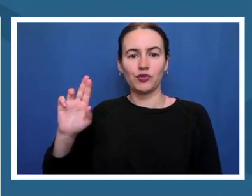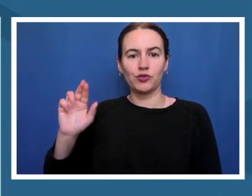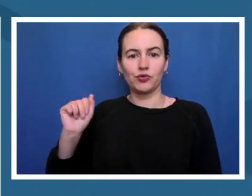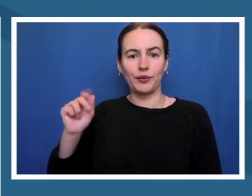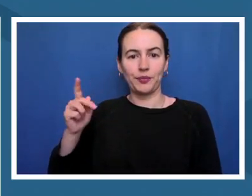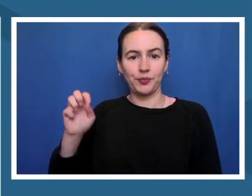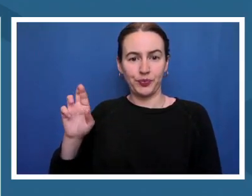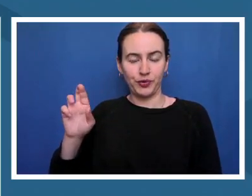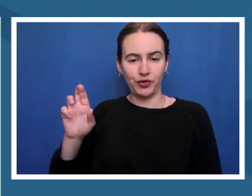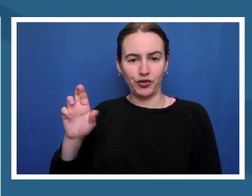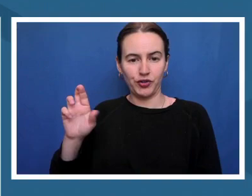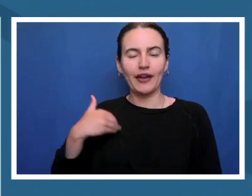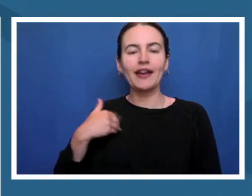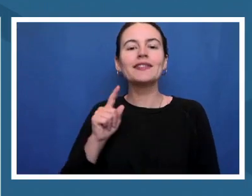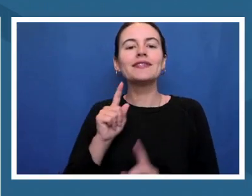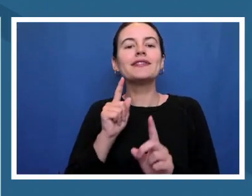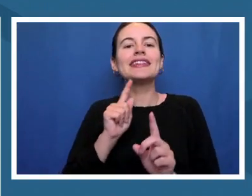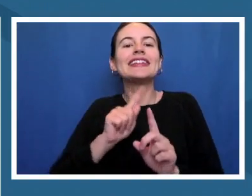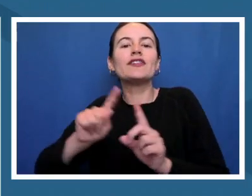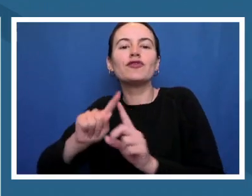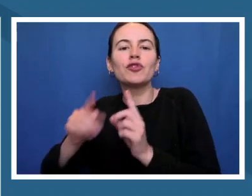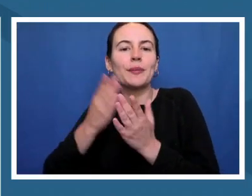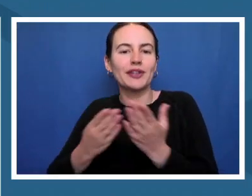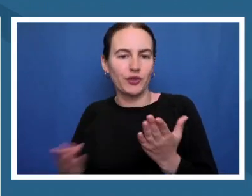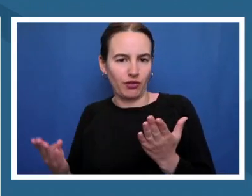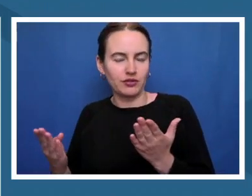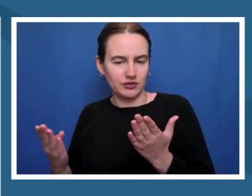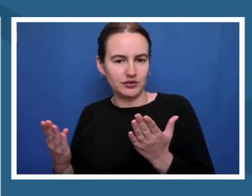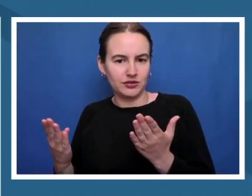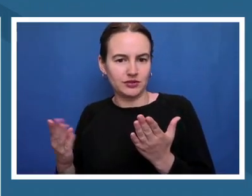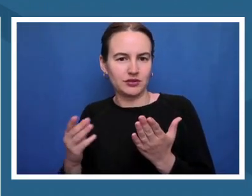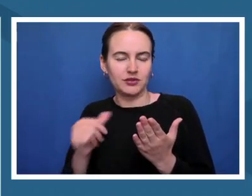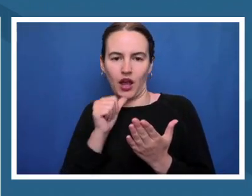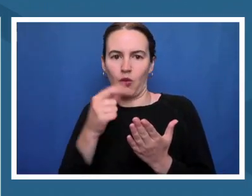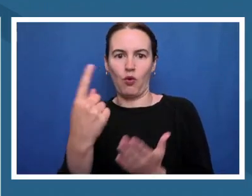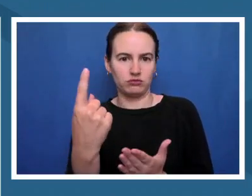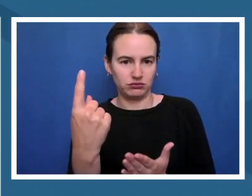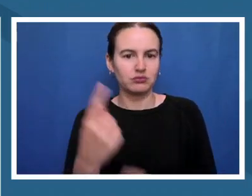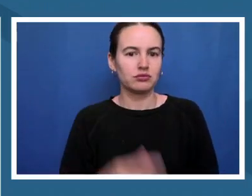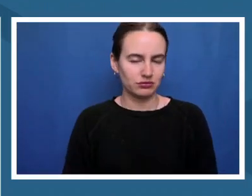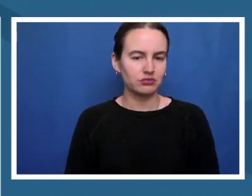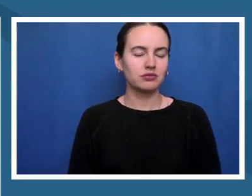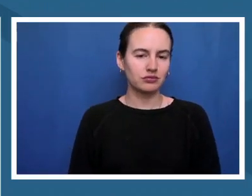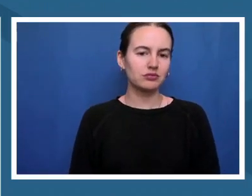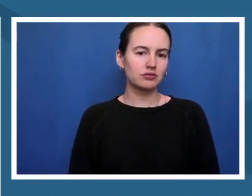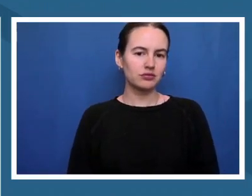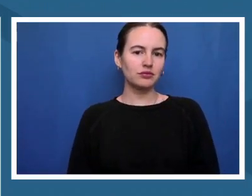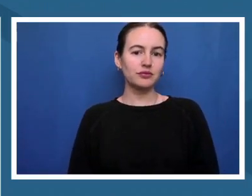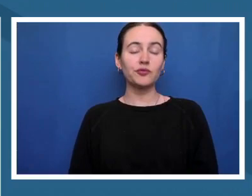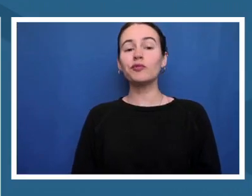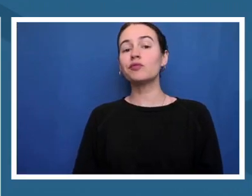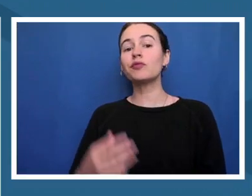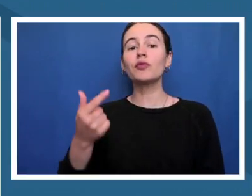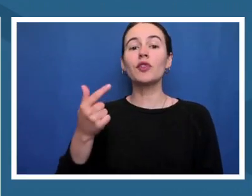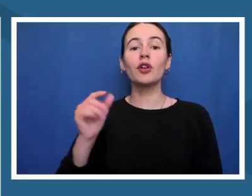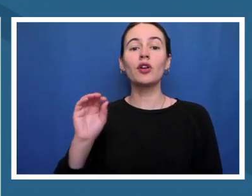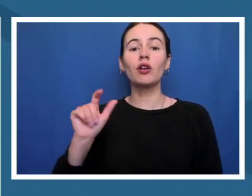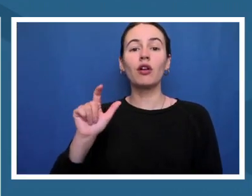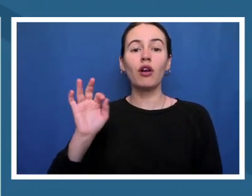materials so they're things to bounce off of or you know things like a golf ball are